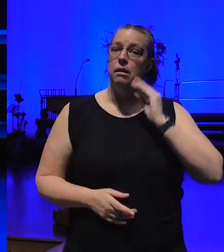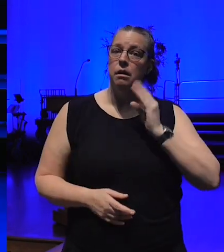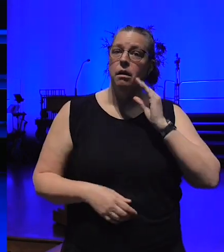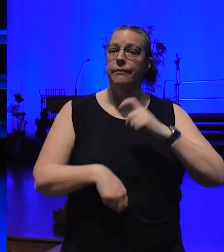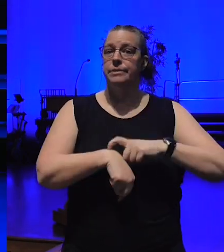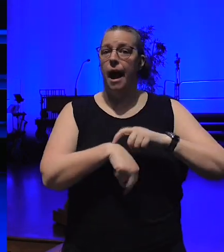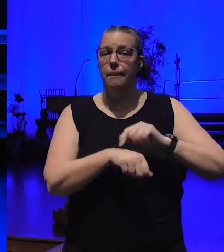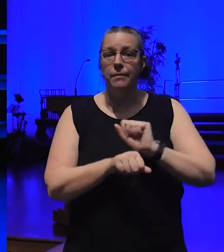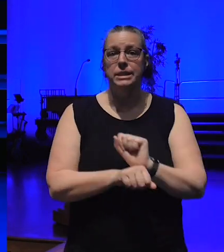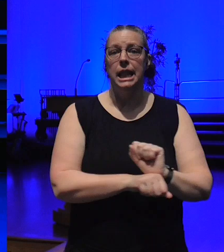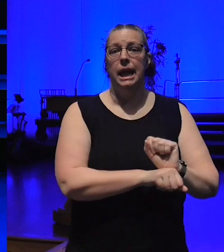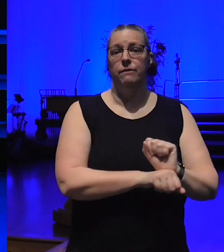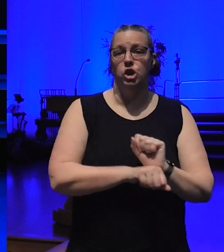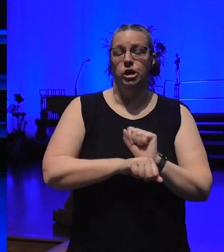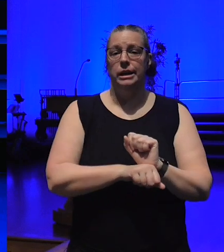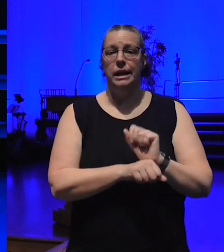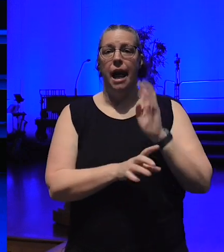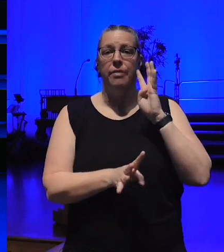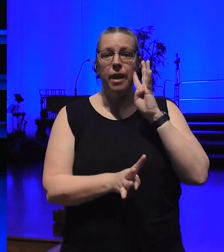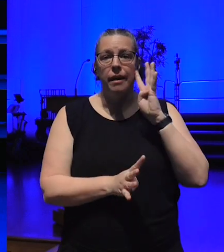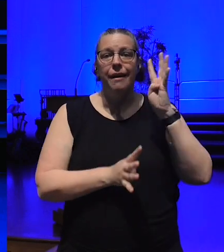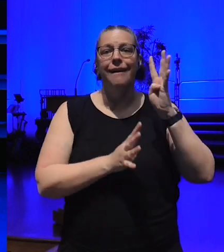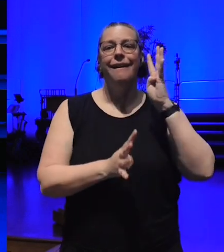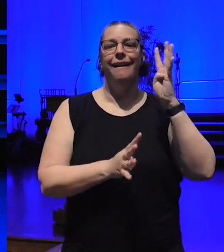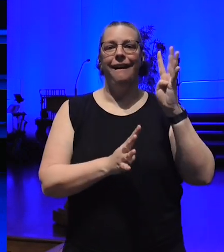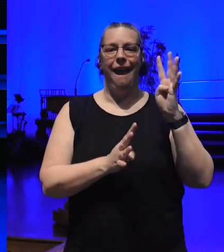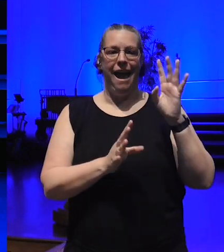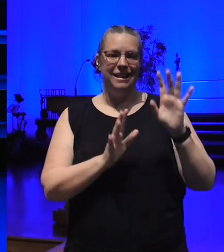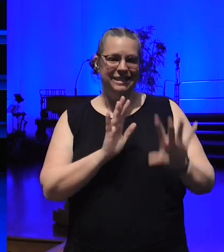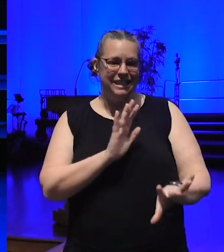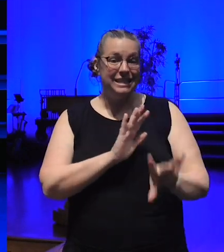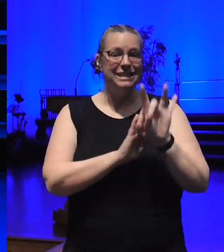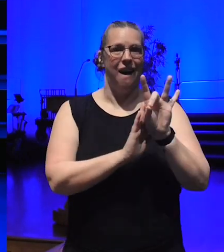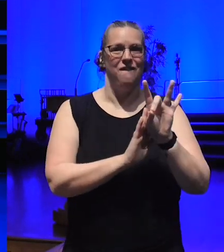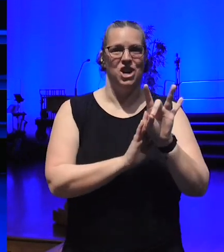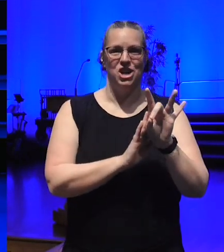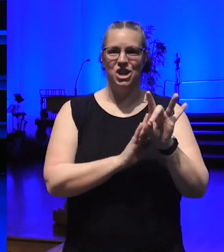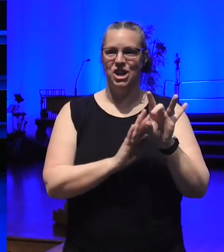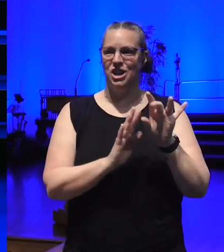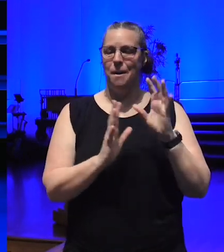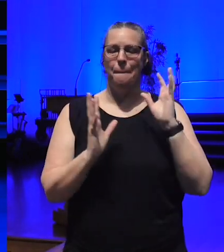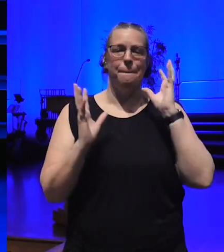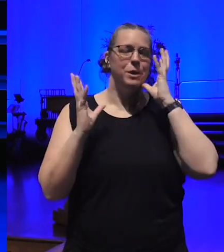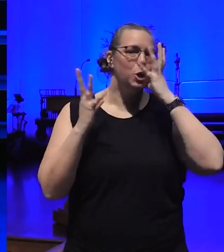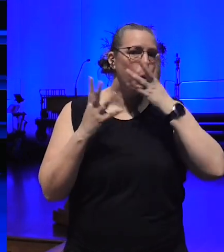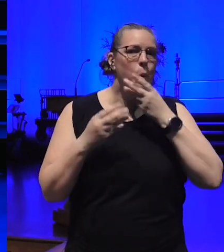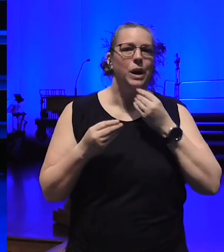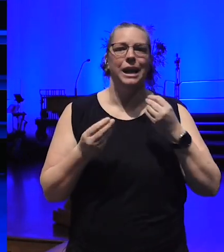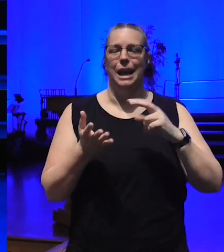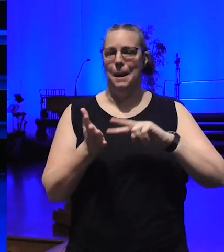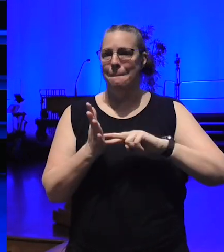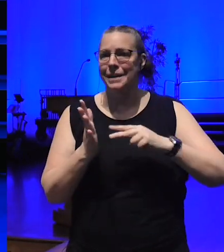slavery and yet invented and discovered and created um such beauty and meaning in their